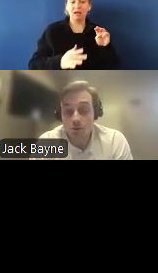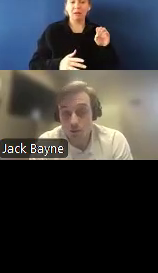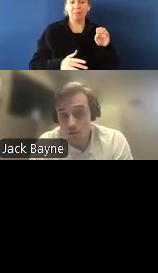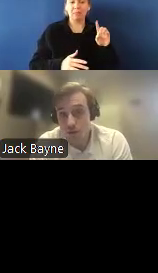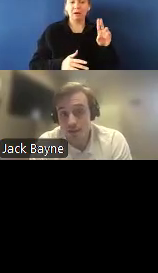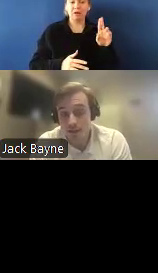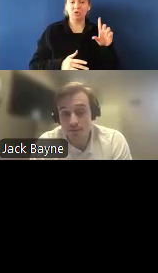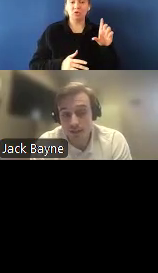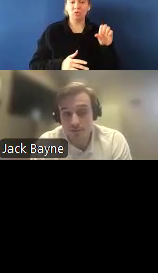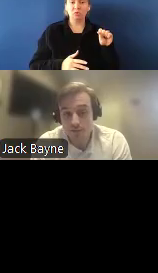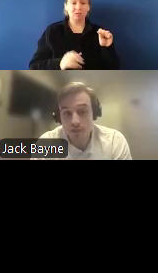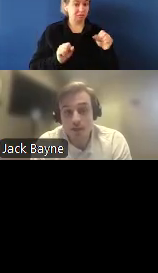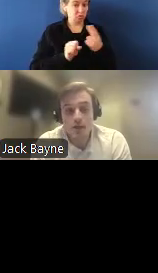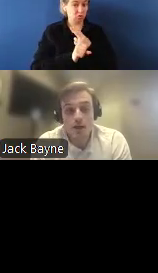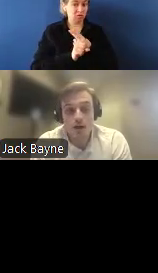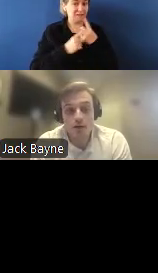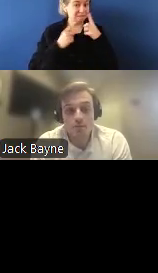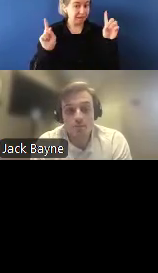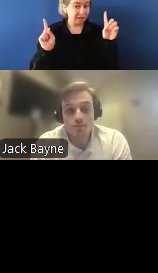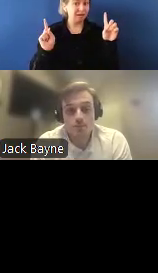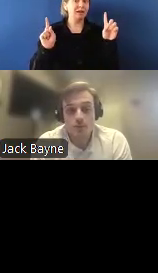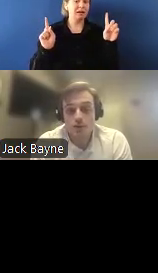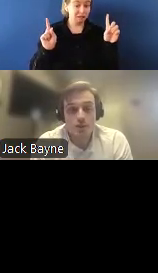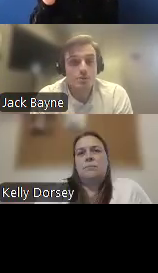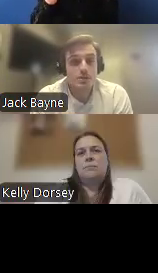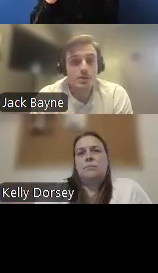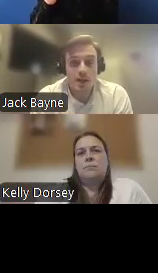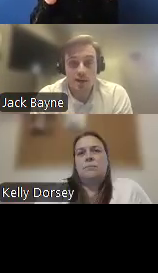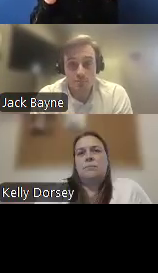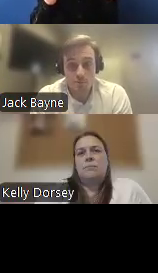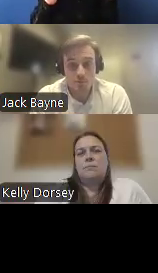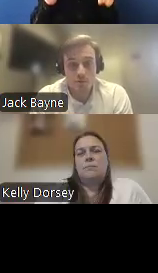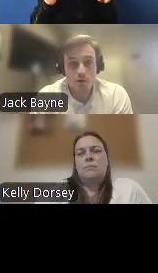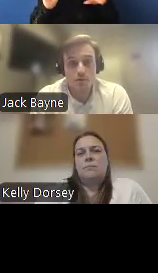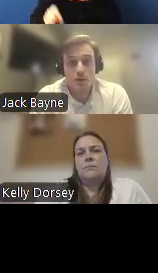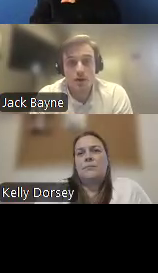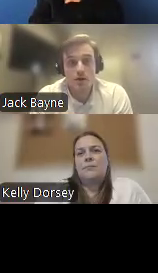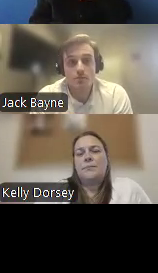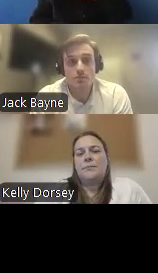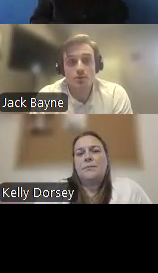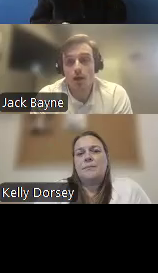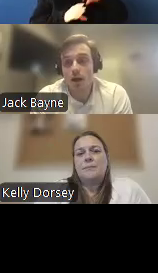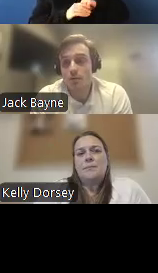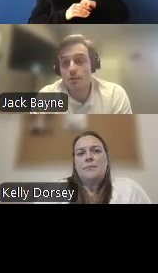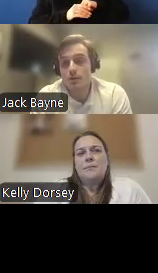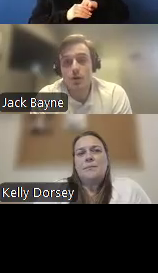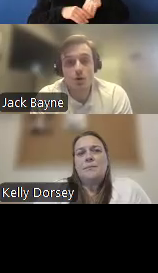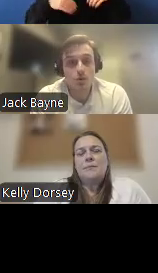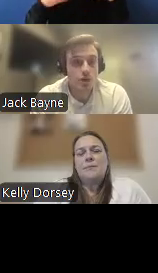able to utilize that effectively, there needed to be staff members involved. So, while I was a host